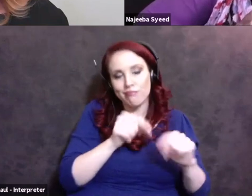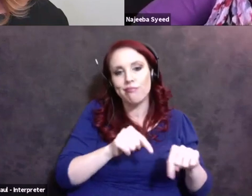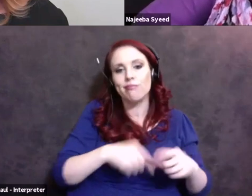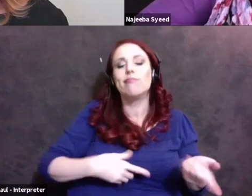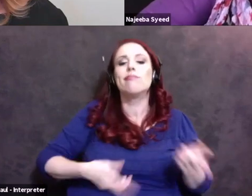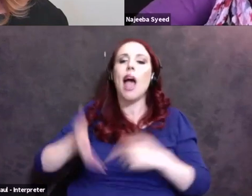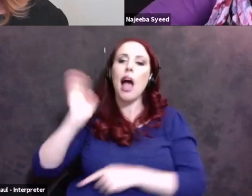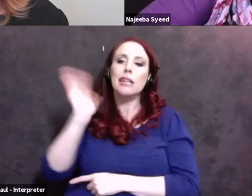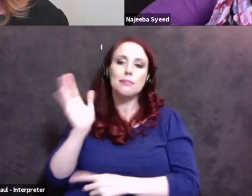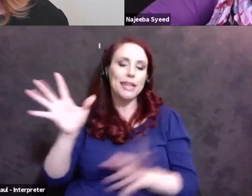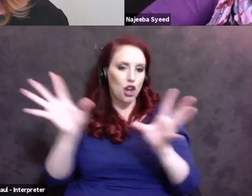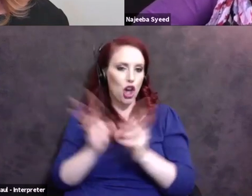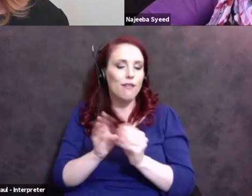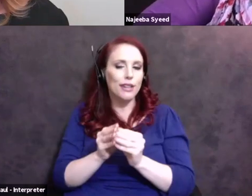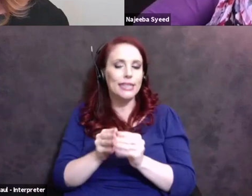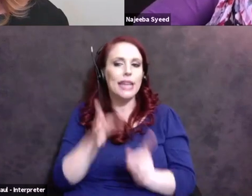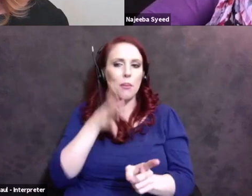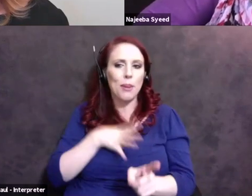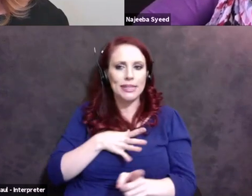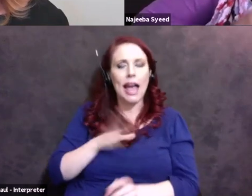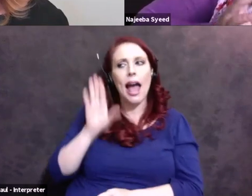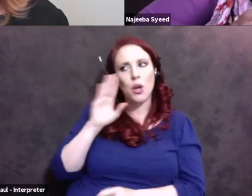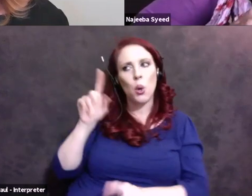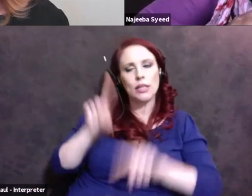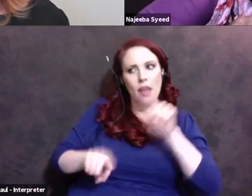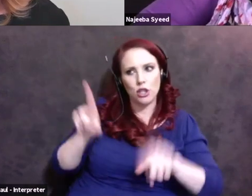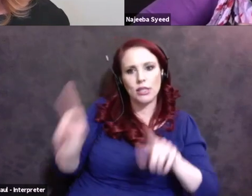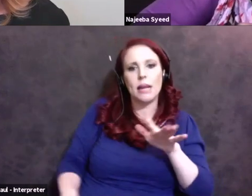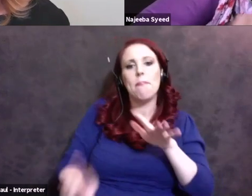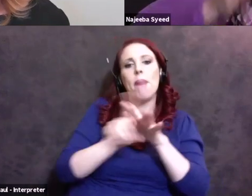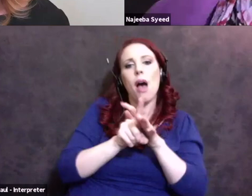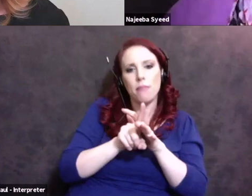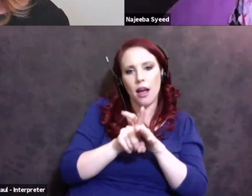diversity comes up in a court case and I said when and she said when it is a name I can't